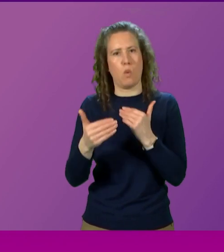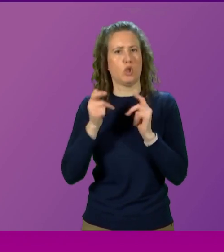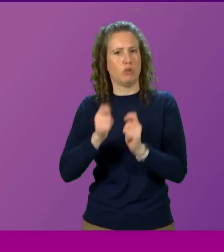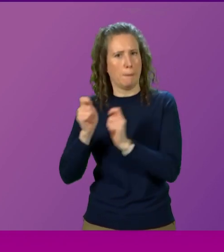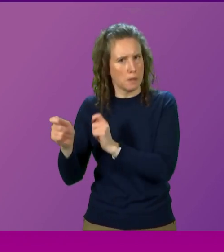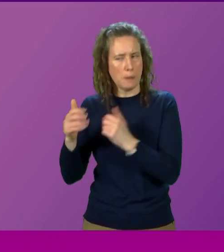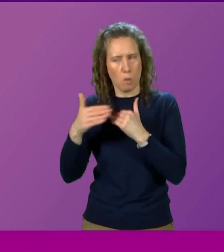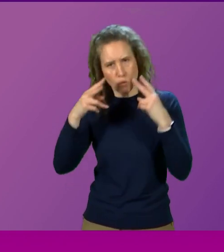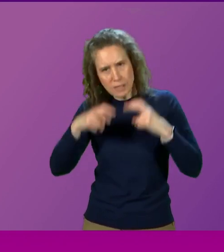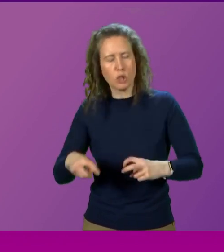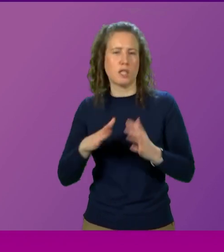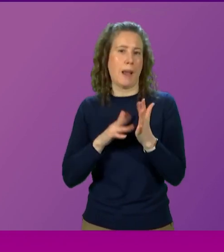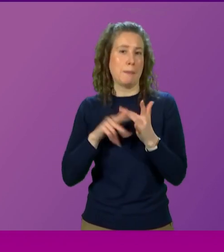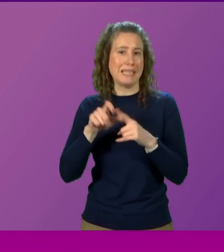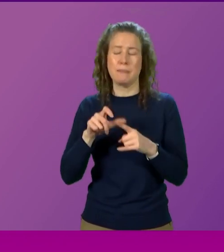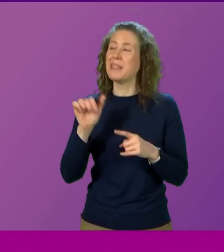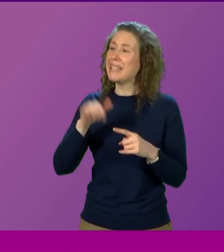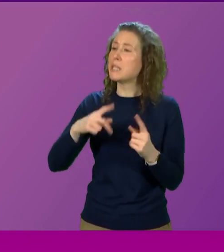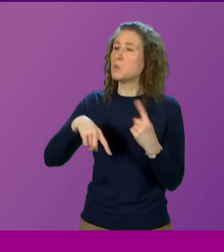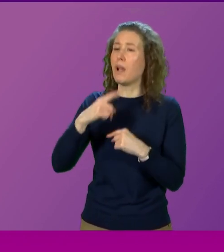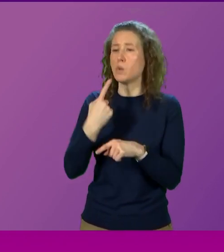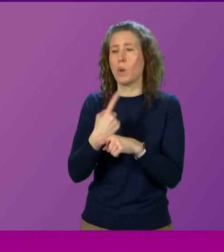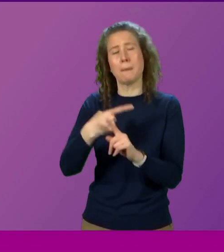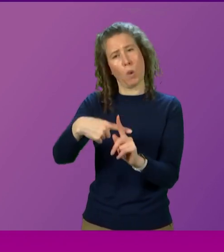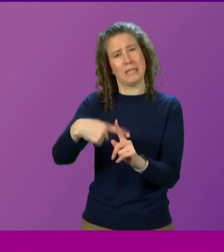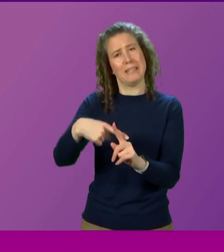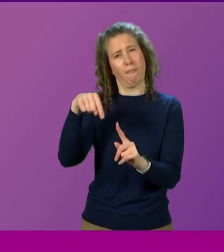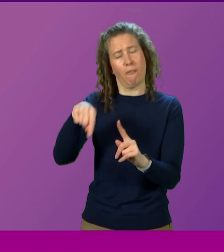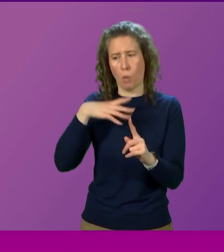and, although the messages are positive, I ask the First Minister and everyone in the